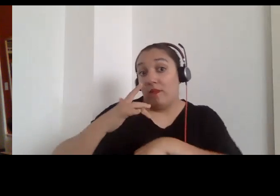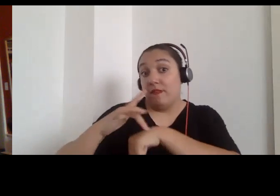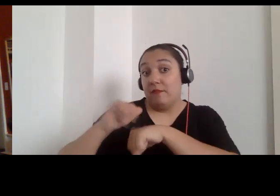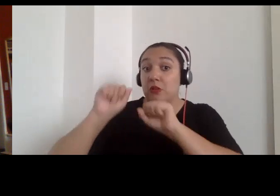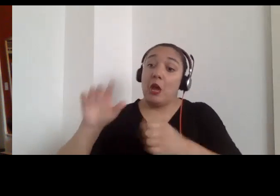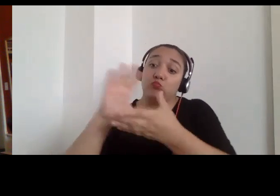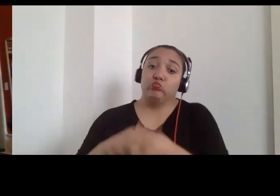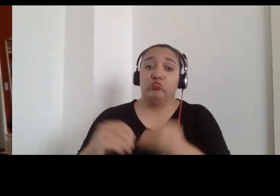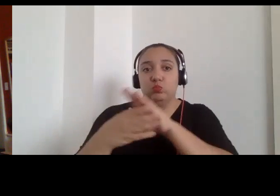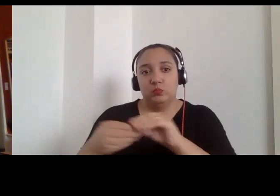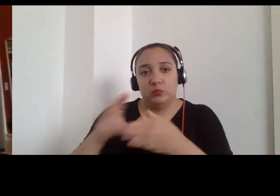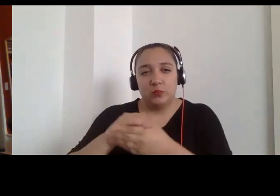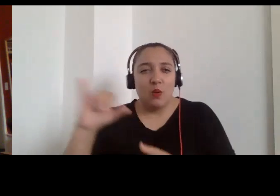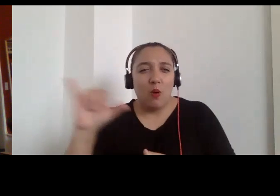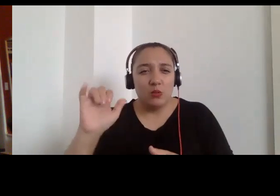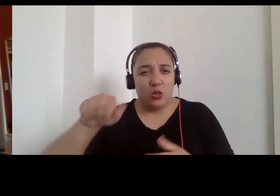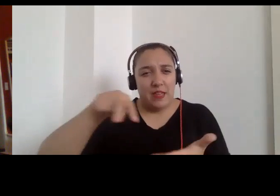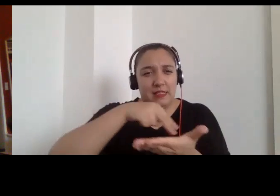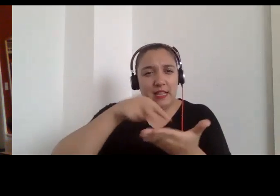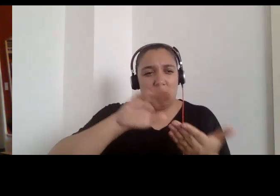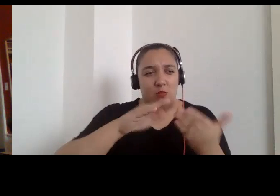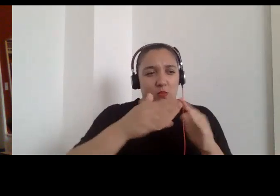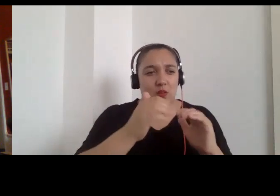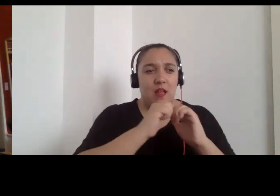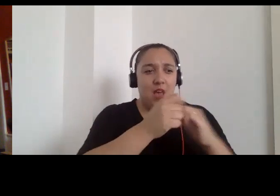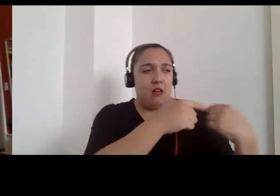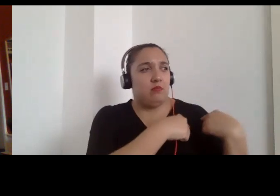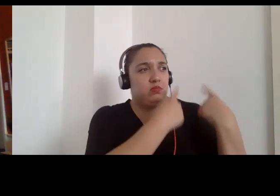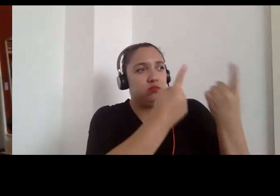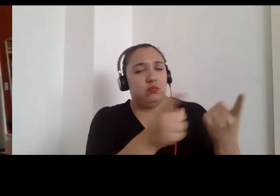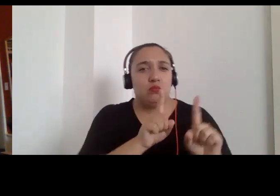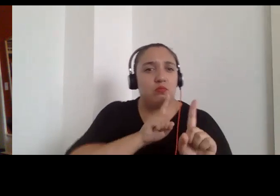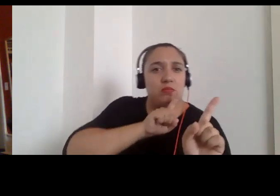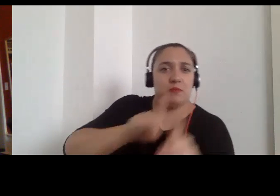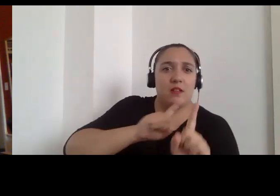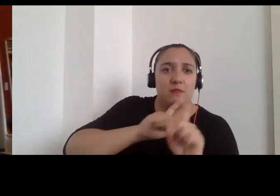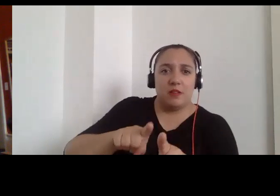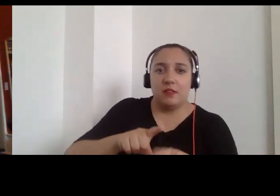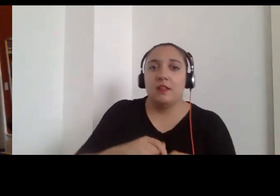at how the dance community has responded, you know, some people we had the dance industry wide blackout on Tuesday.